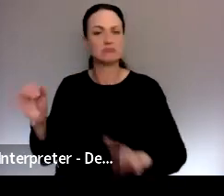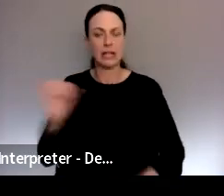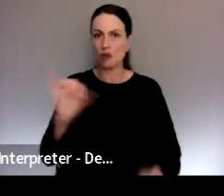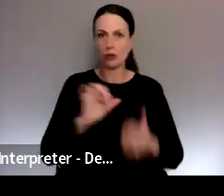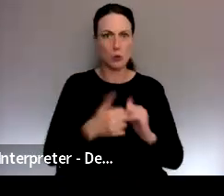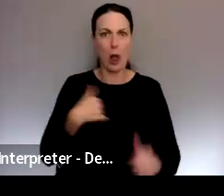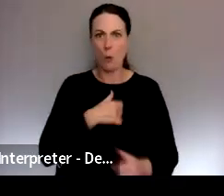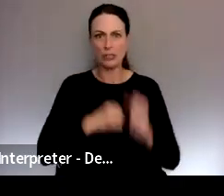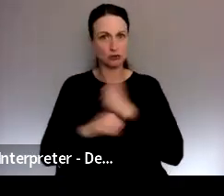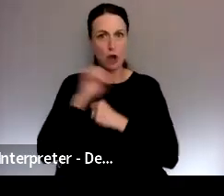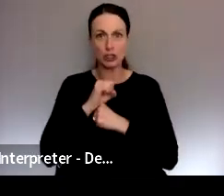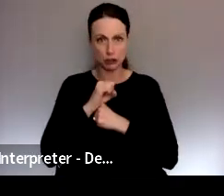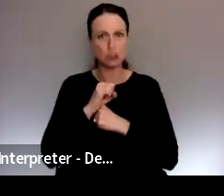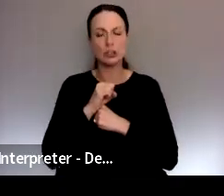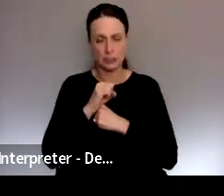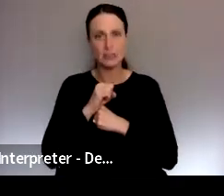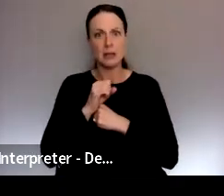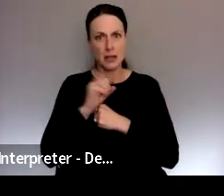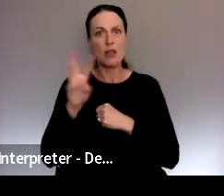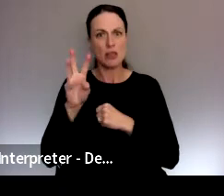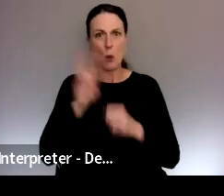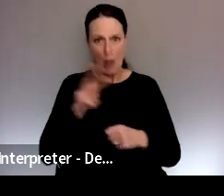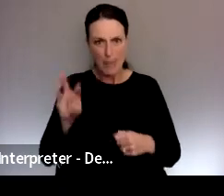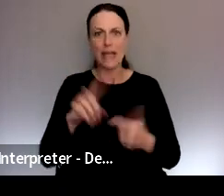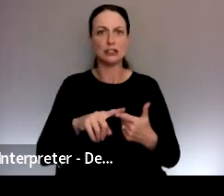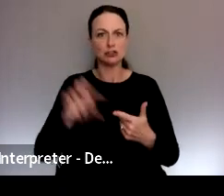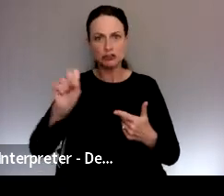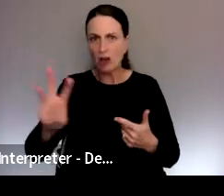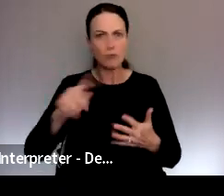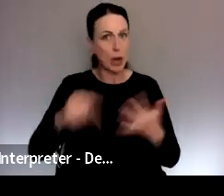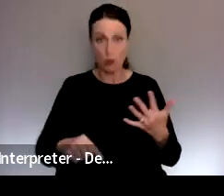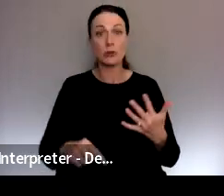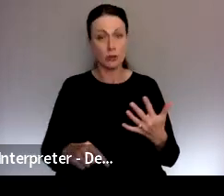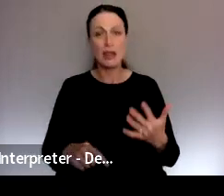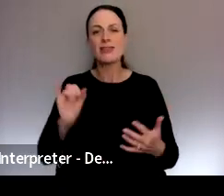That's also how we structure the web page or the software.